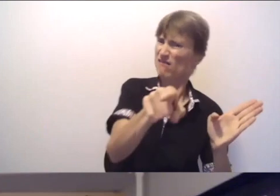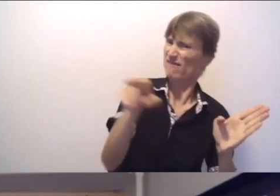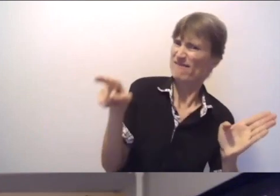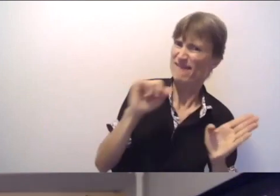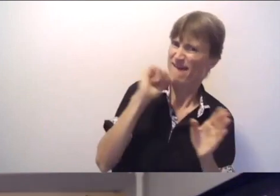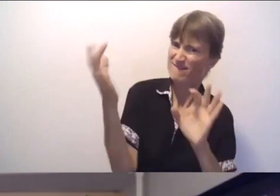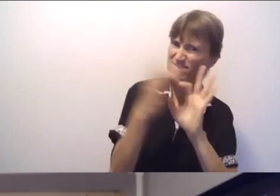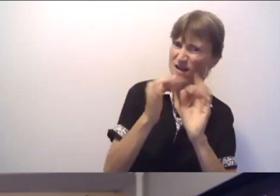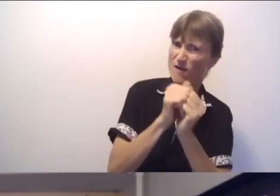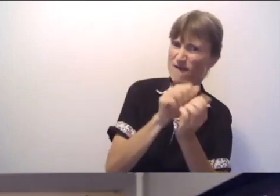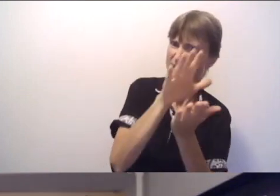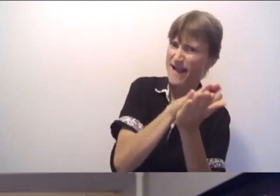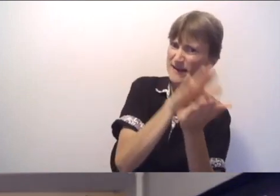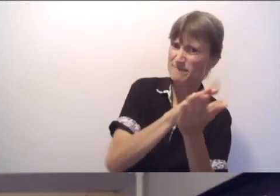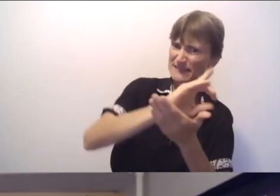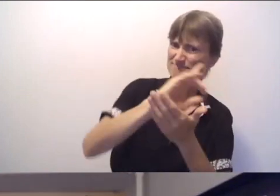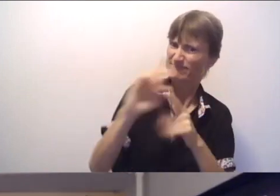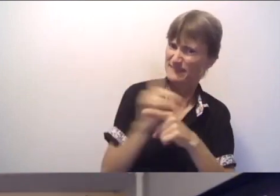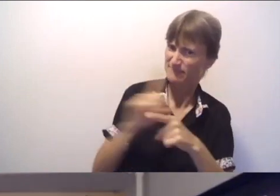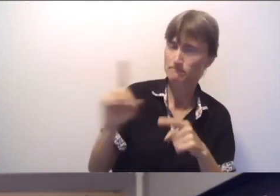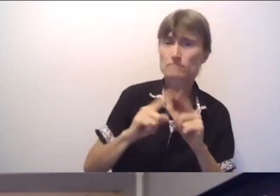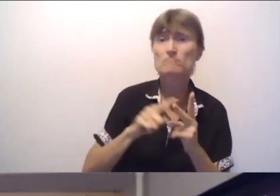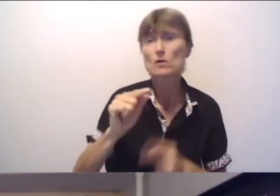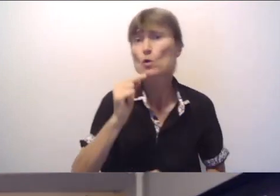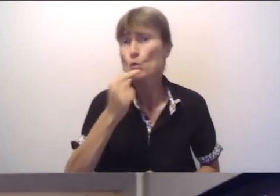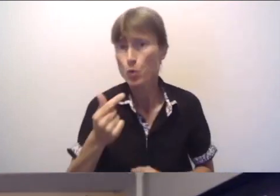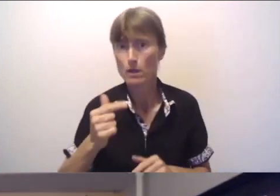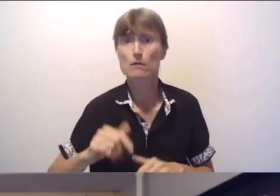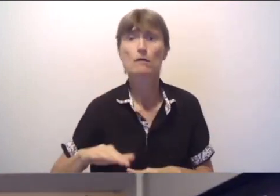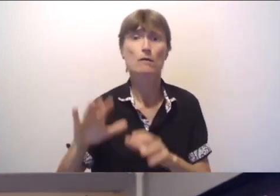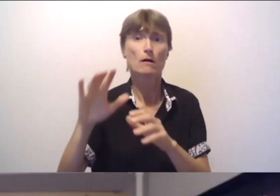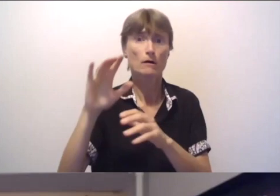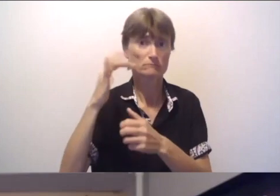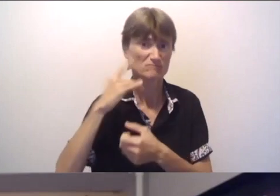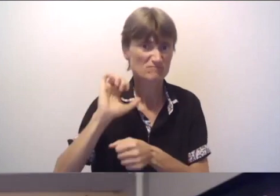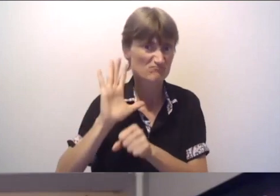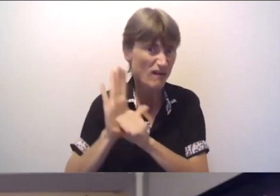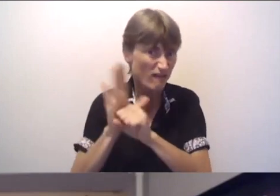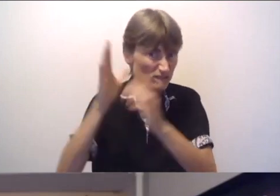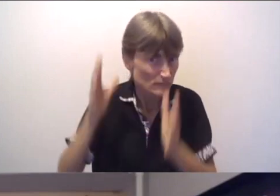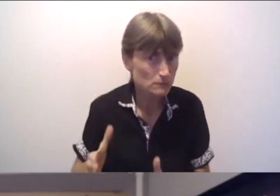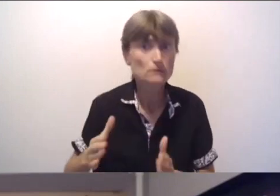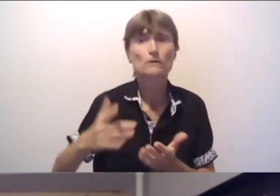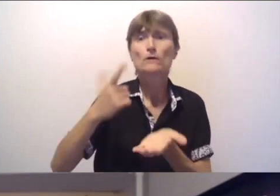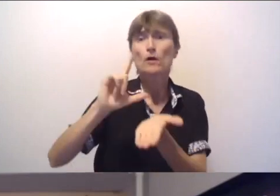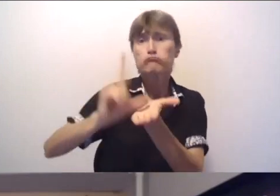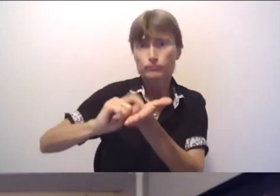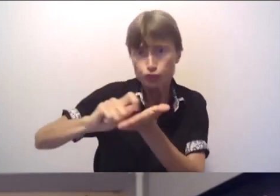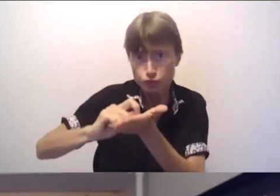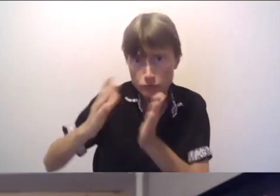he's a writer a publisher and a queer activist please welcome to your screen pierre luke